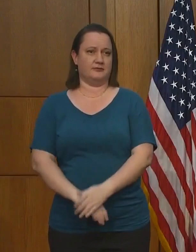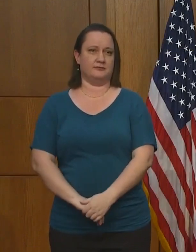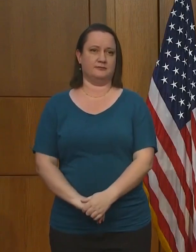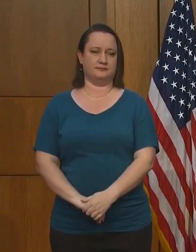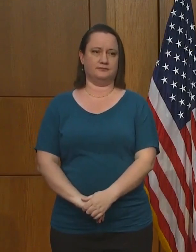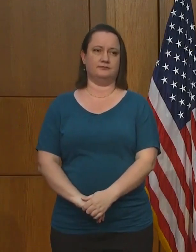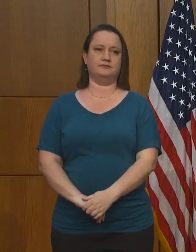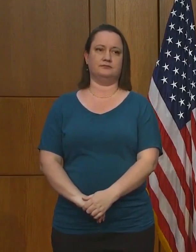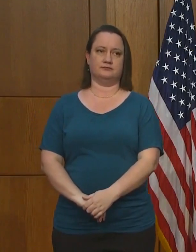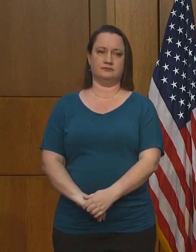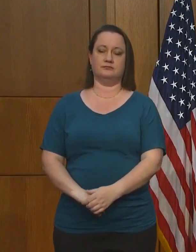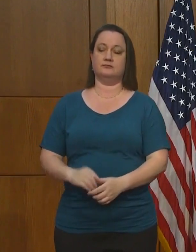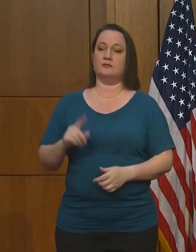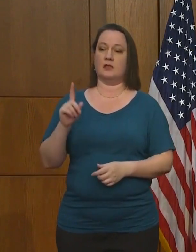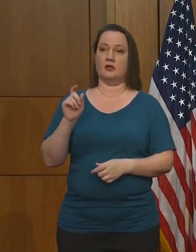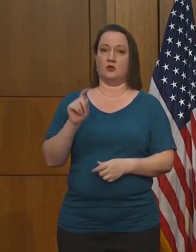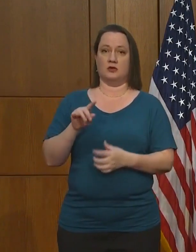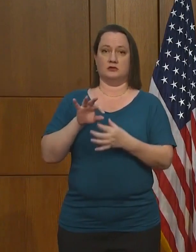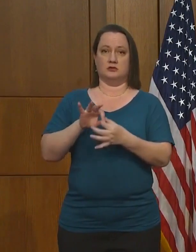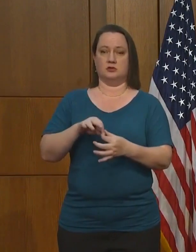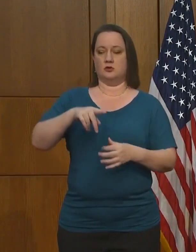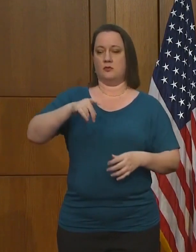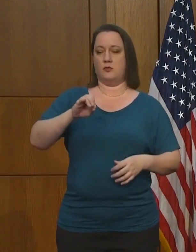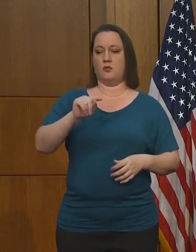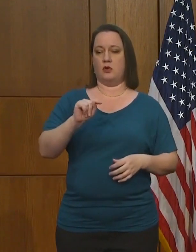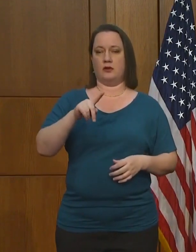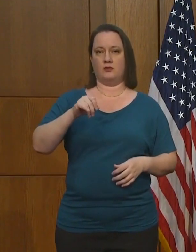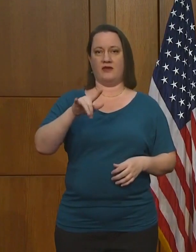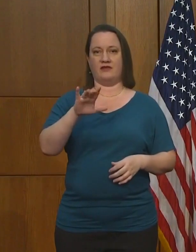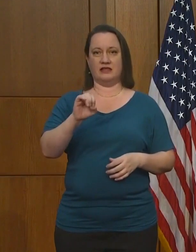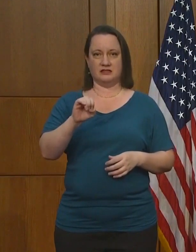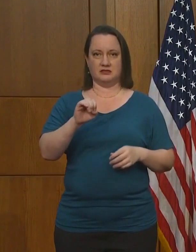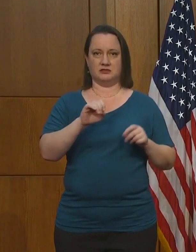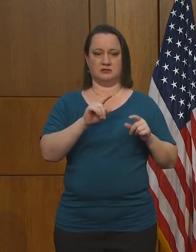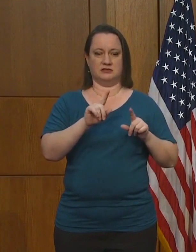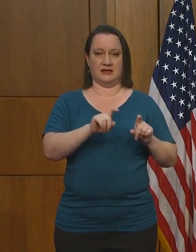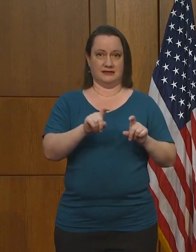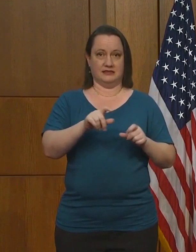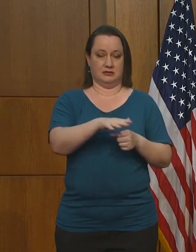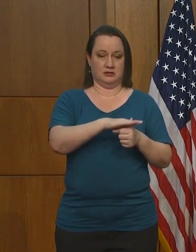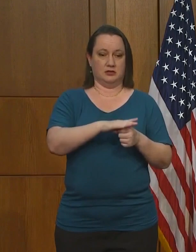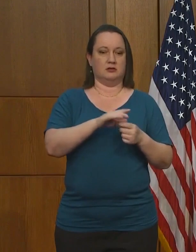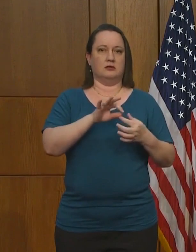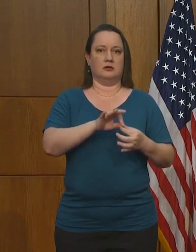THANK YOU. HI THAT THE